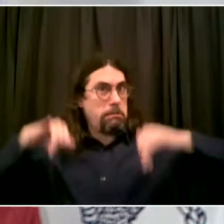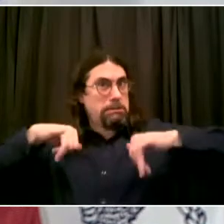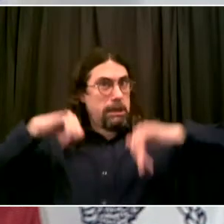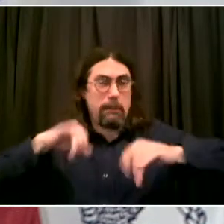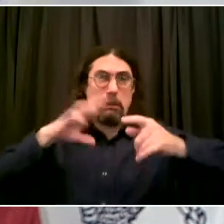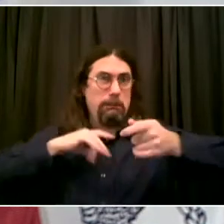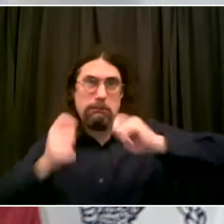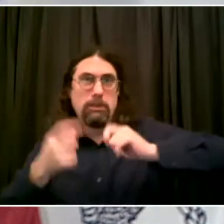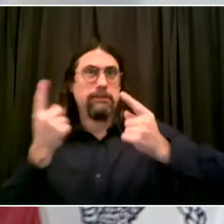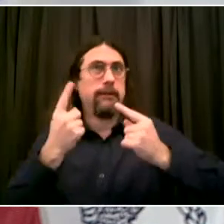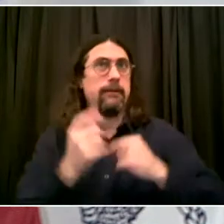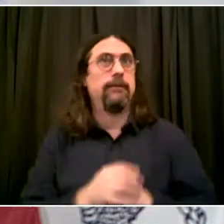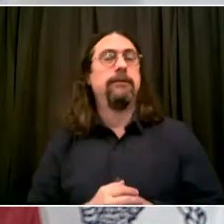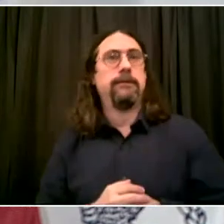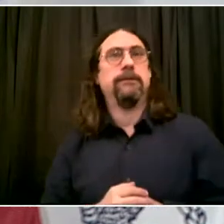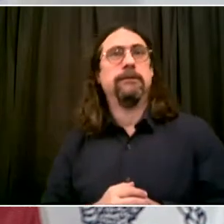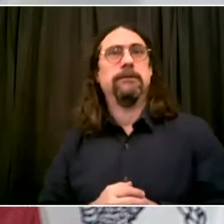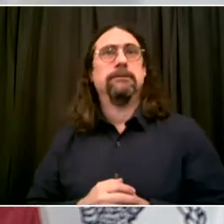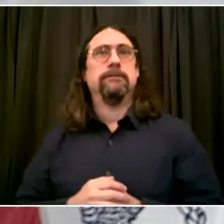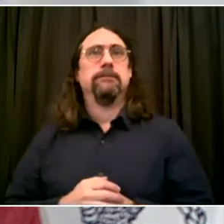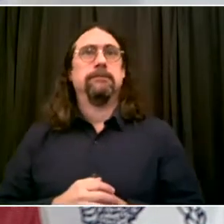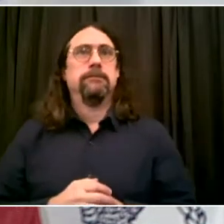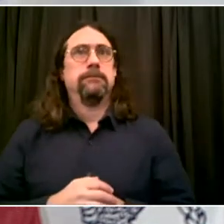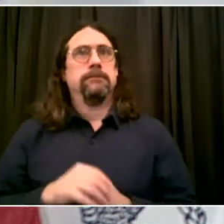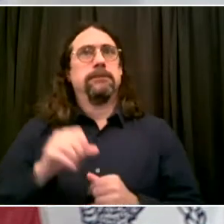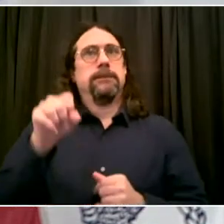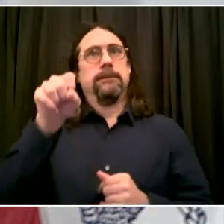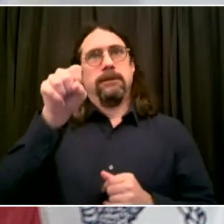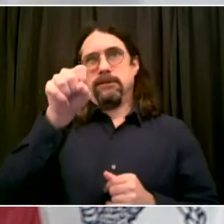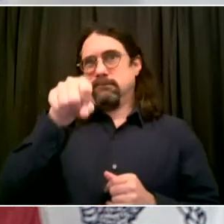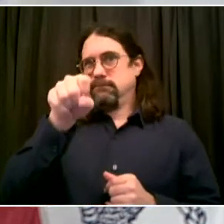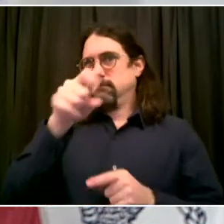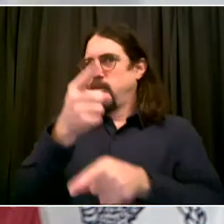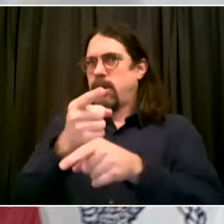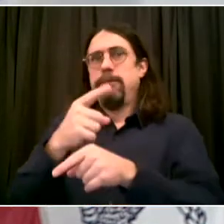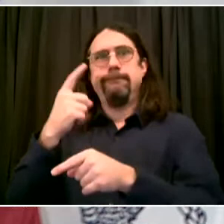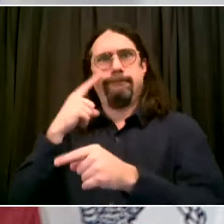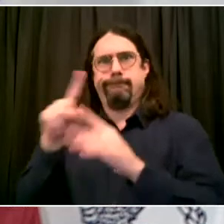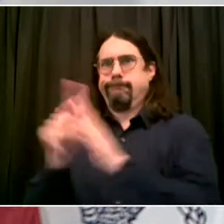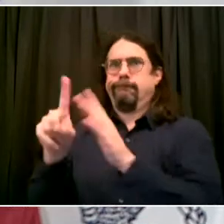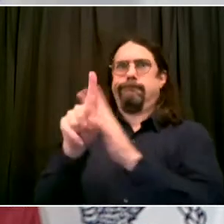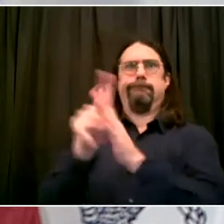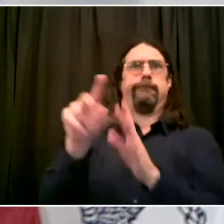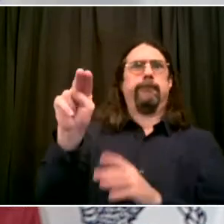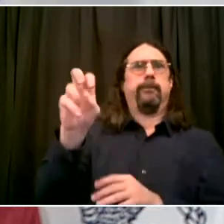OBVIOUSLY WE HAVE JUST SEEN THOSE REPORTS AND I THINK IT'S IMPORTANT WE PUT THEM IN PERSPECTIVE. I WANT DR. VARMA